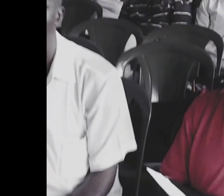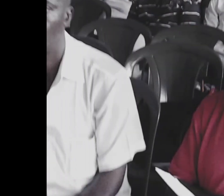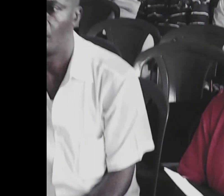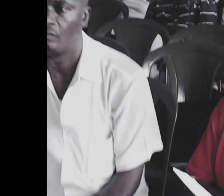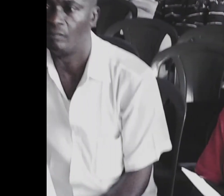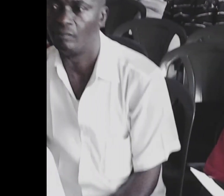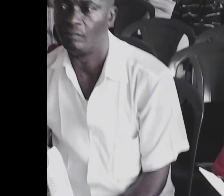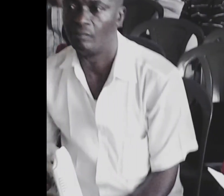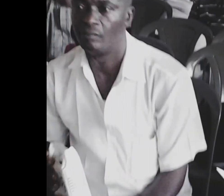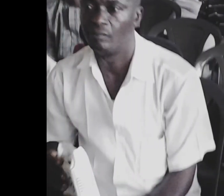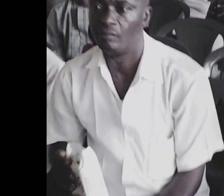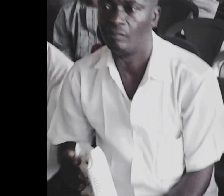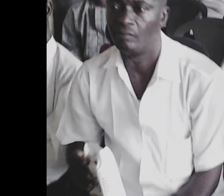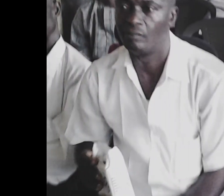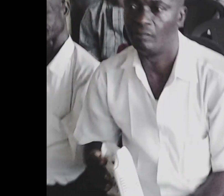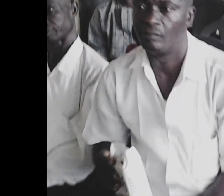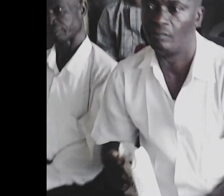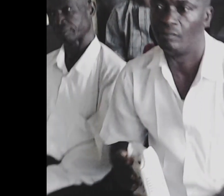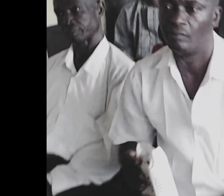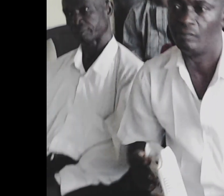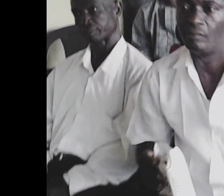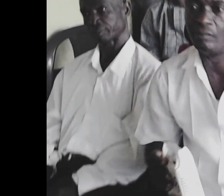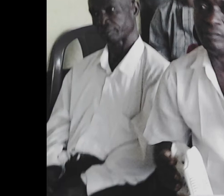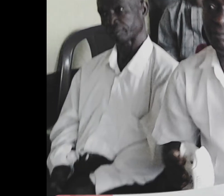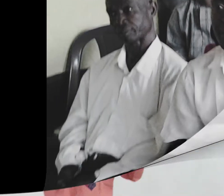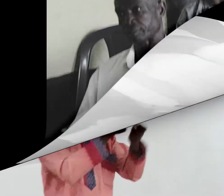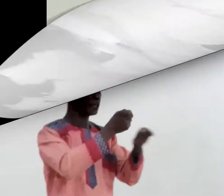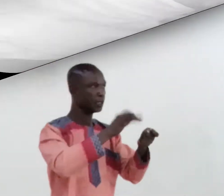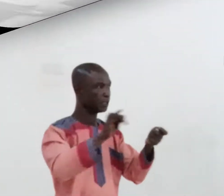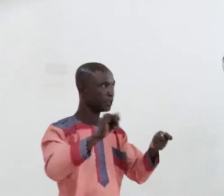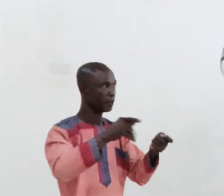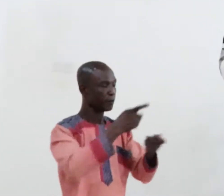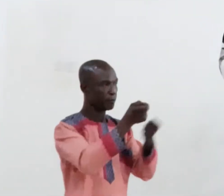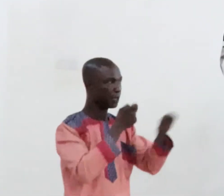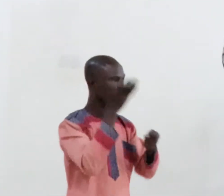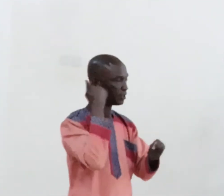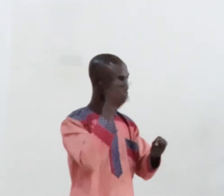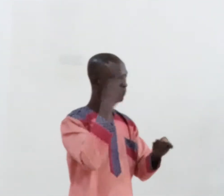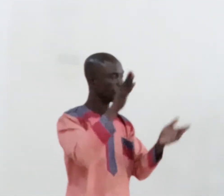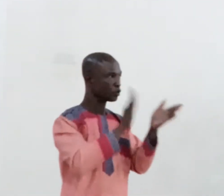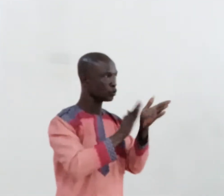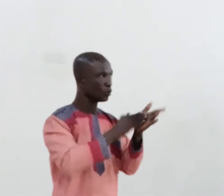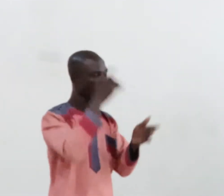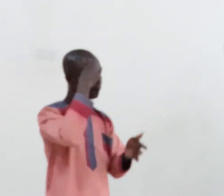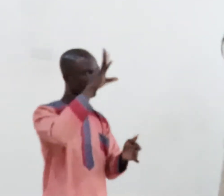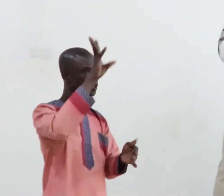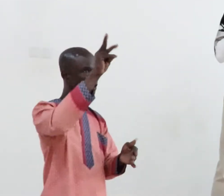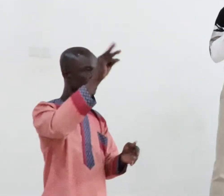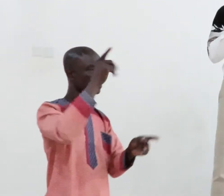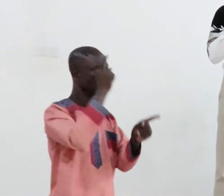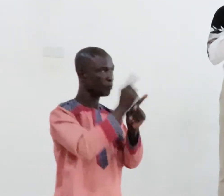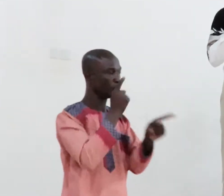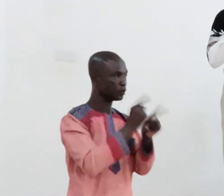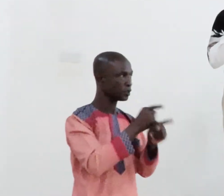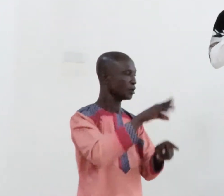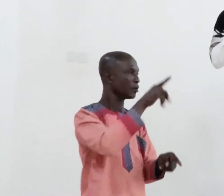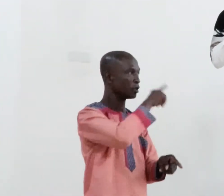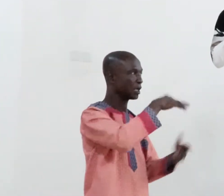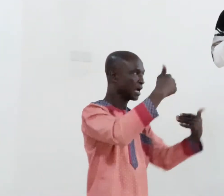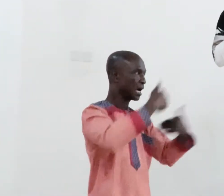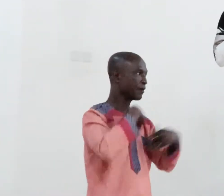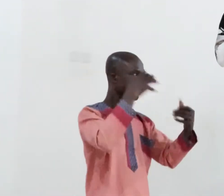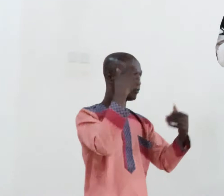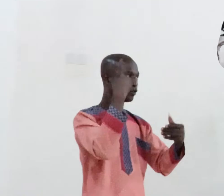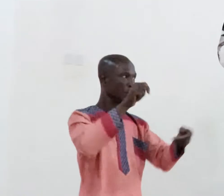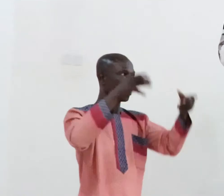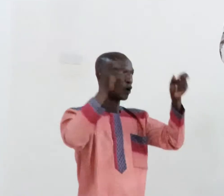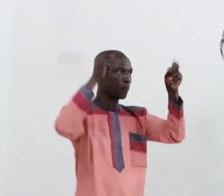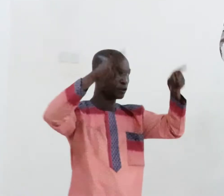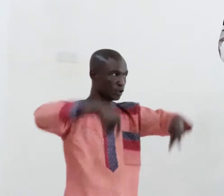Now deafness is one of those conditions that parents, families hardly accepts when it occurs